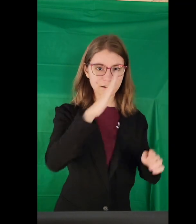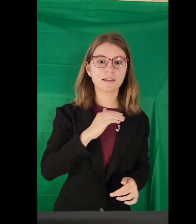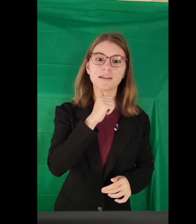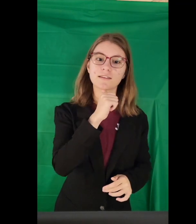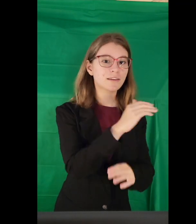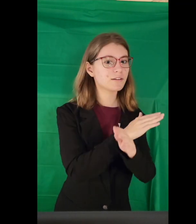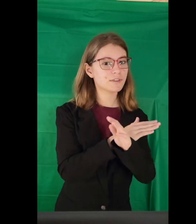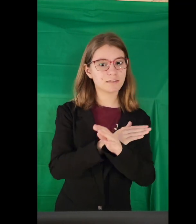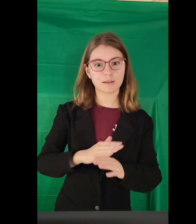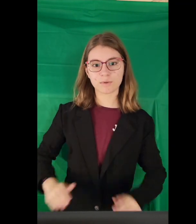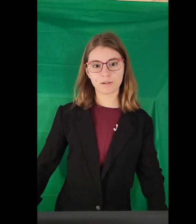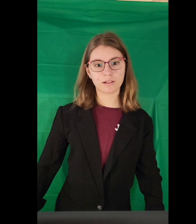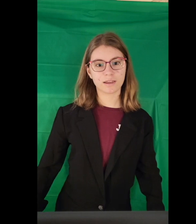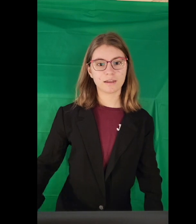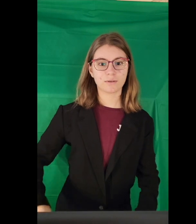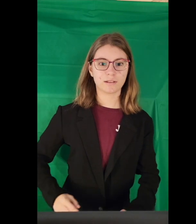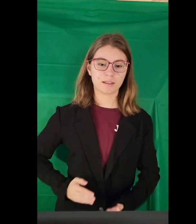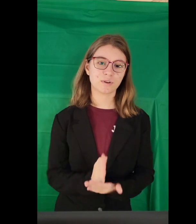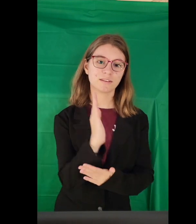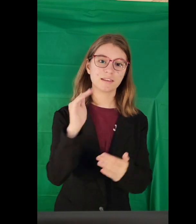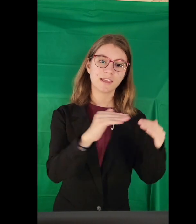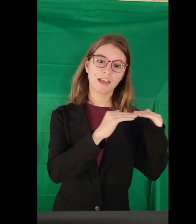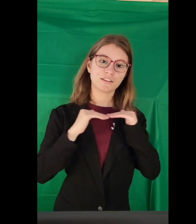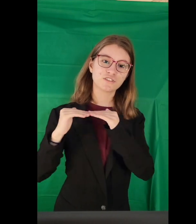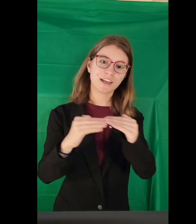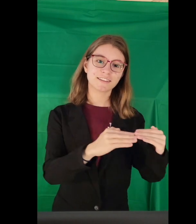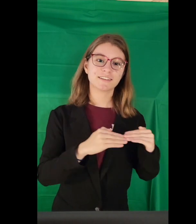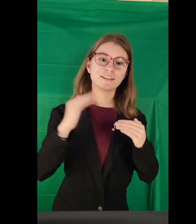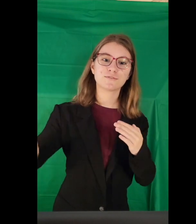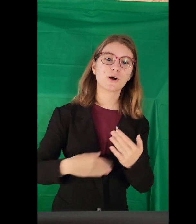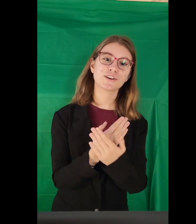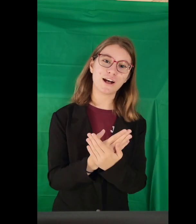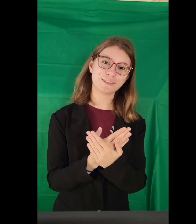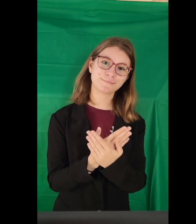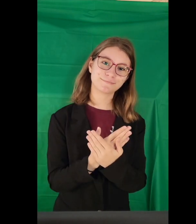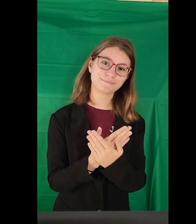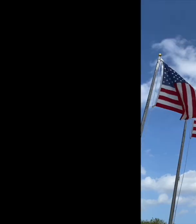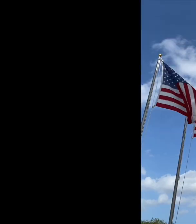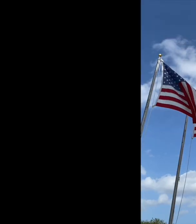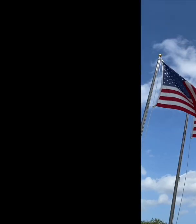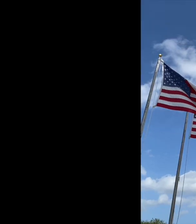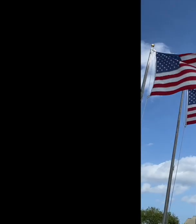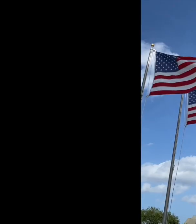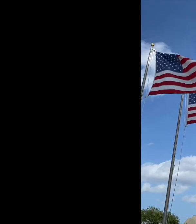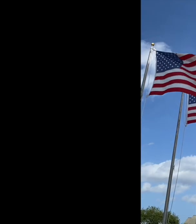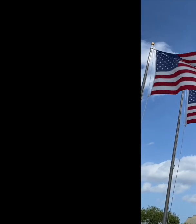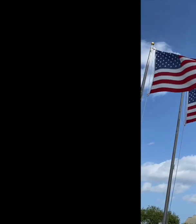Indivisible, with Liberty and Justice for all. Please be seated.